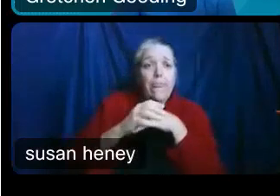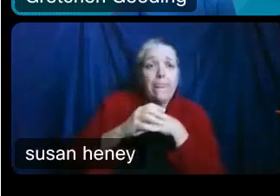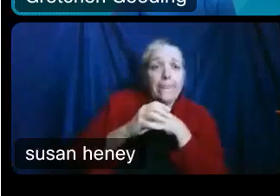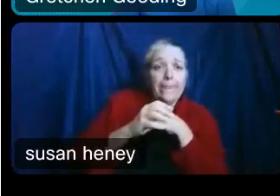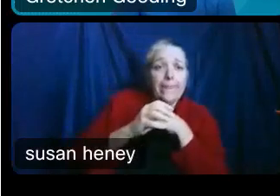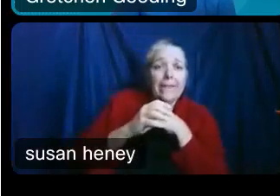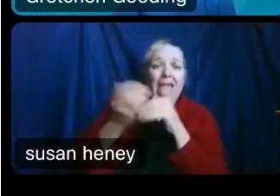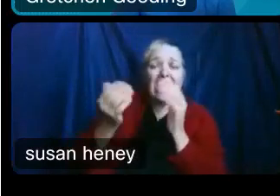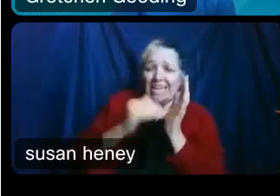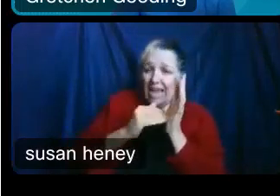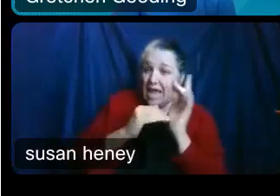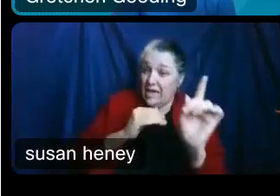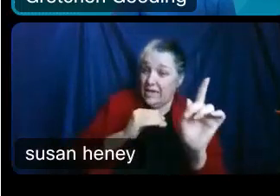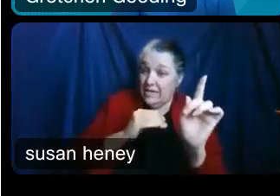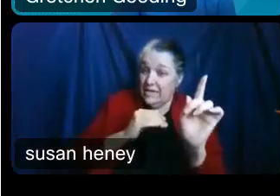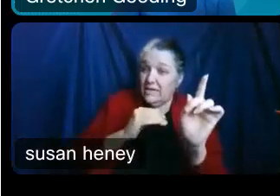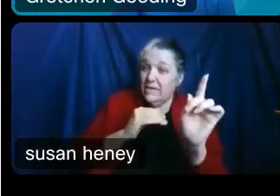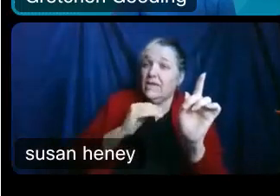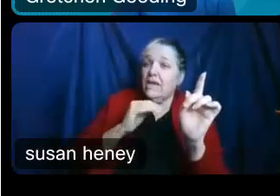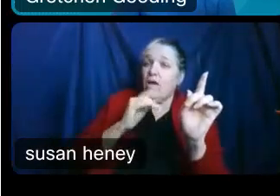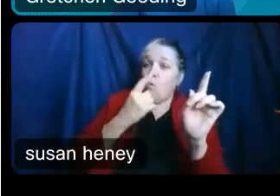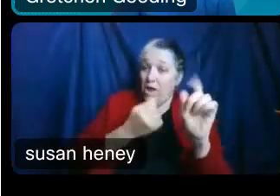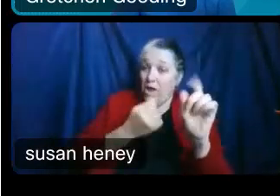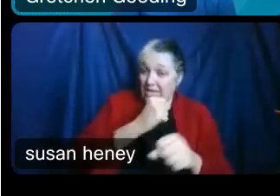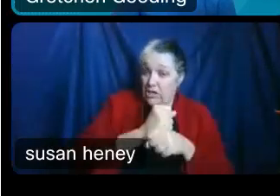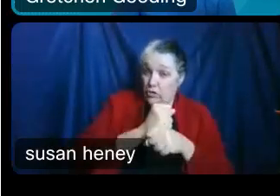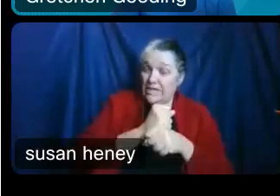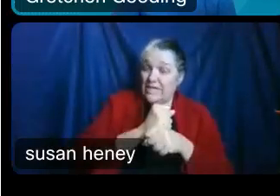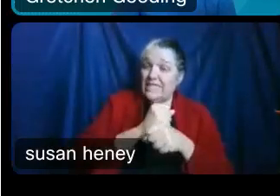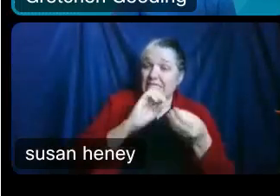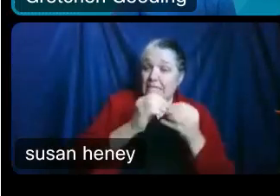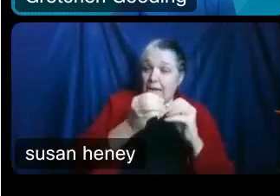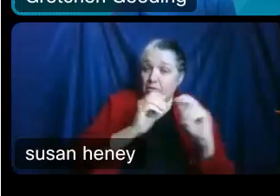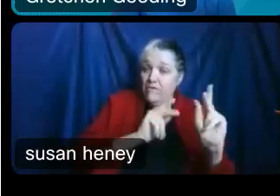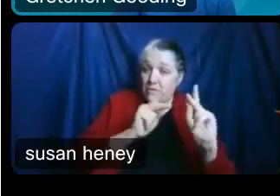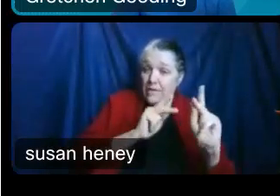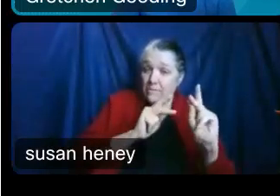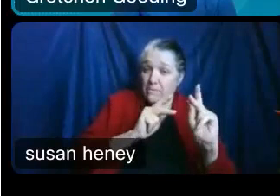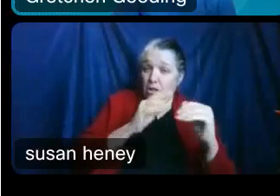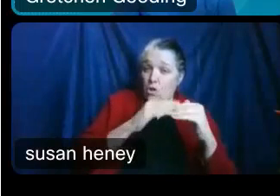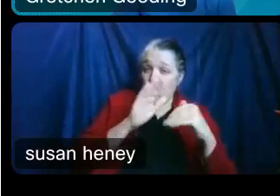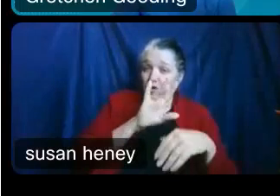65,000. Or there's a supplemental table available for these populations of 20,000 or more. But